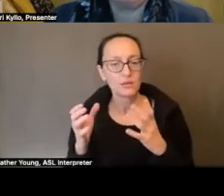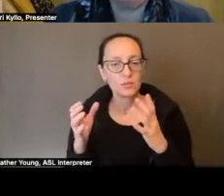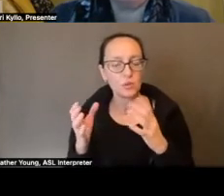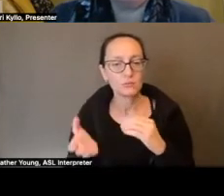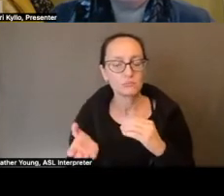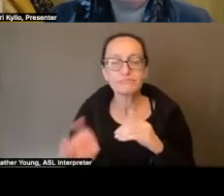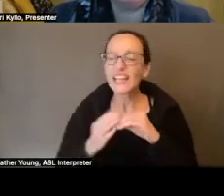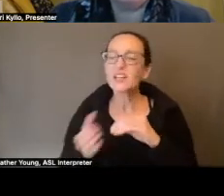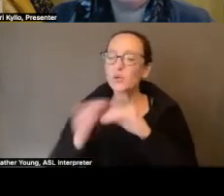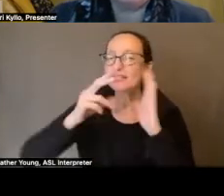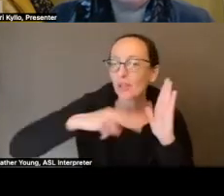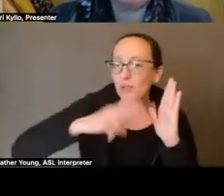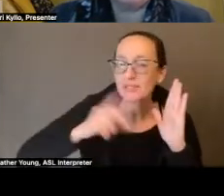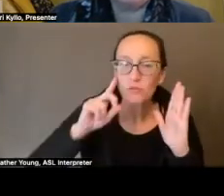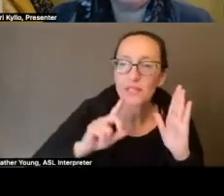for deaf and hard of hearing children.